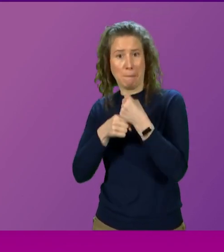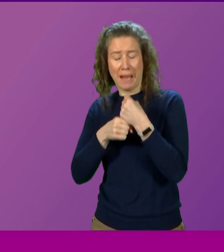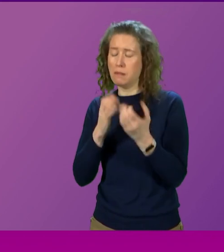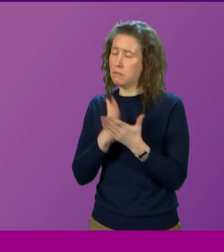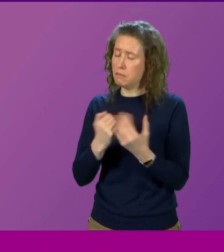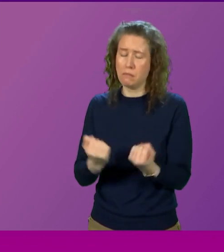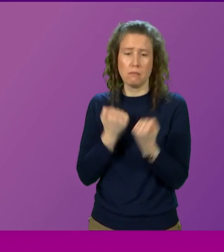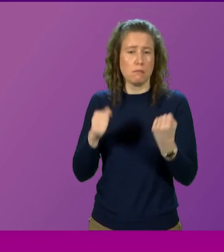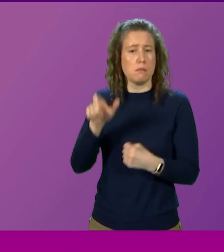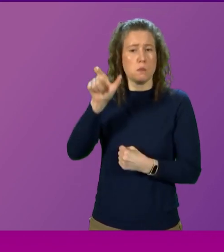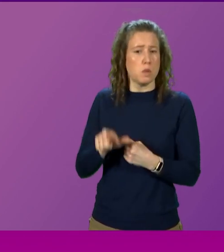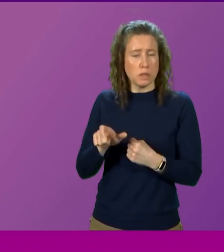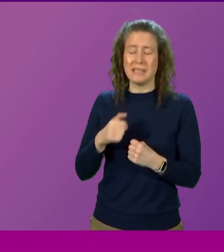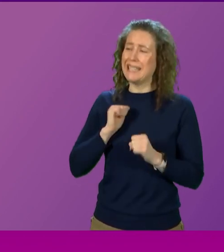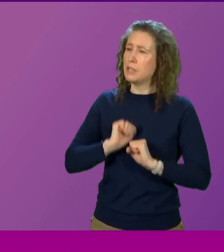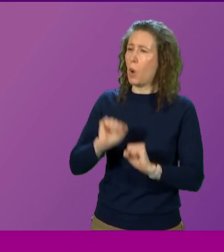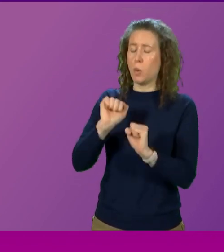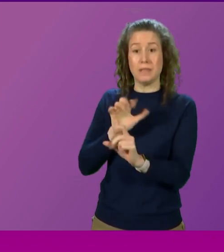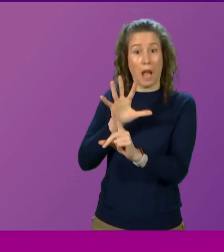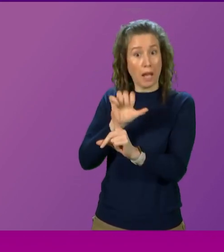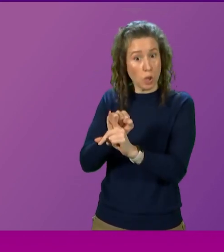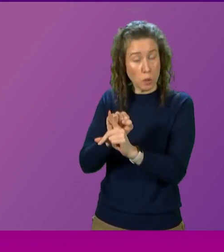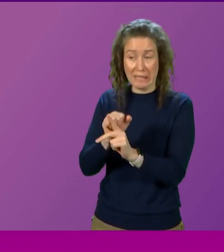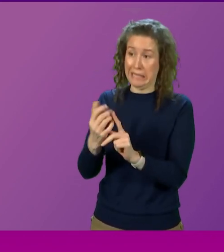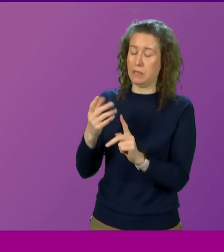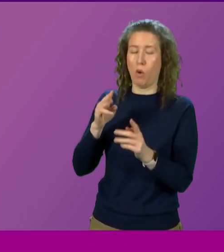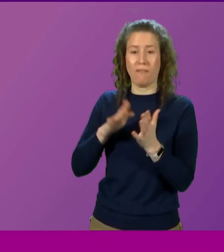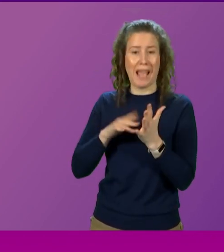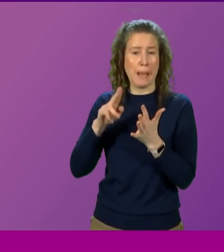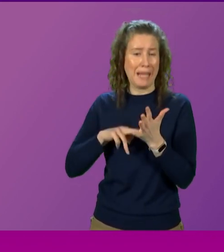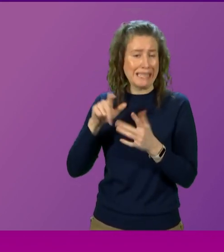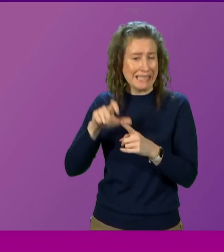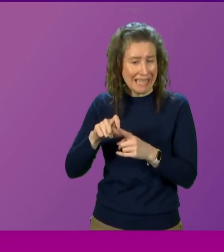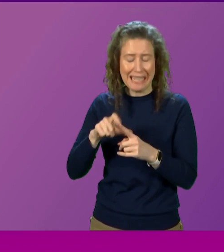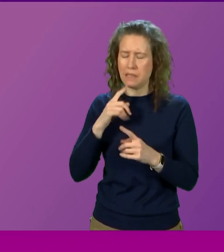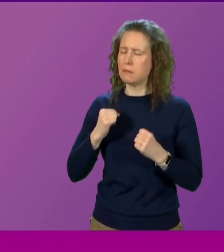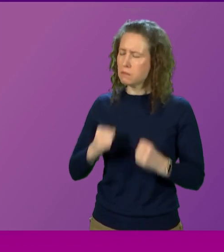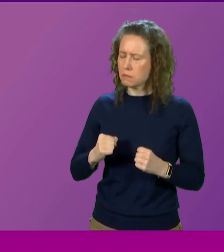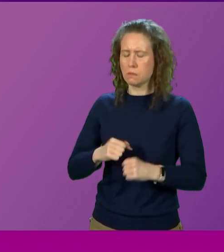He viewed his heartbreaking diagnosis of motor neurone disease as a call to action and bravely